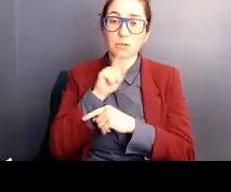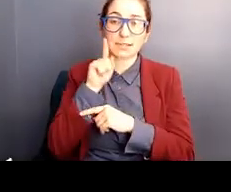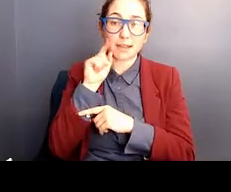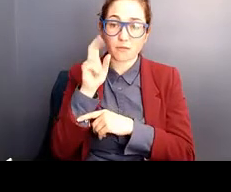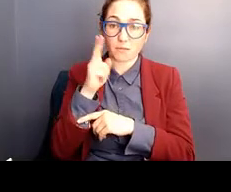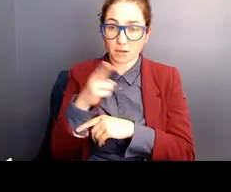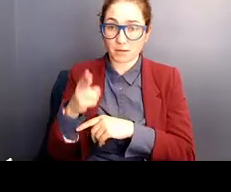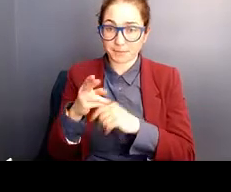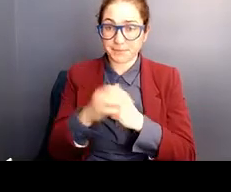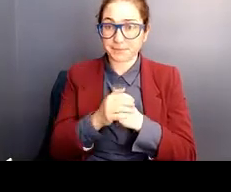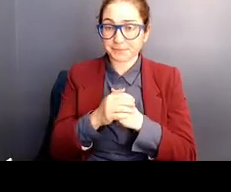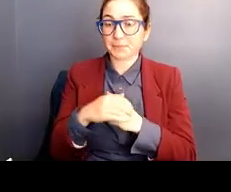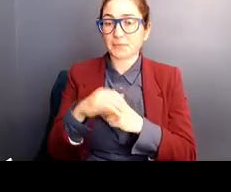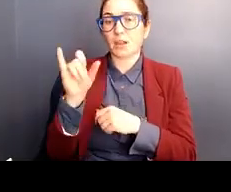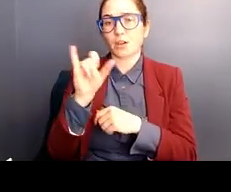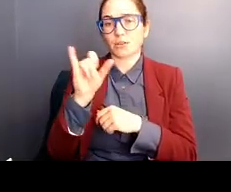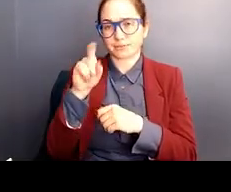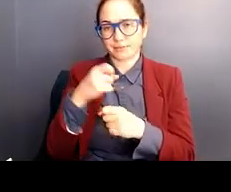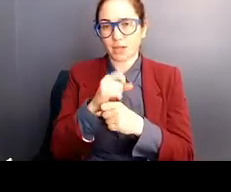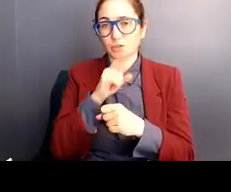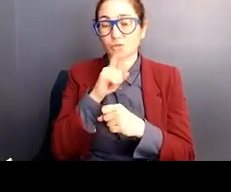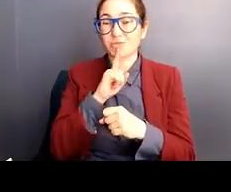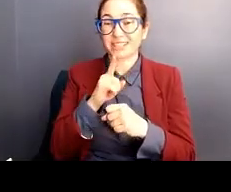We also want to make sure that especially if -- I've seen like